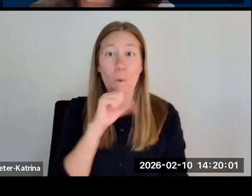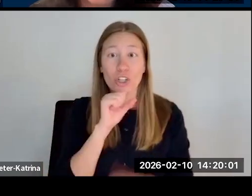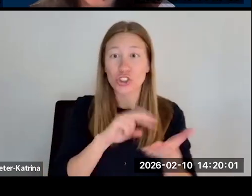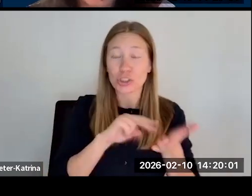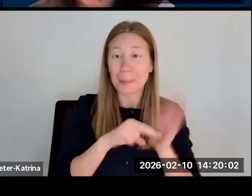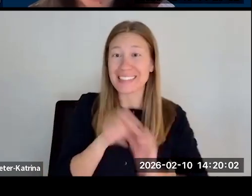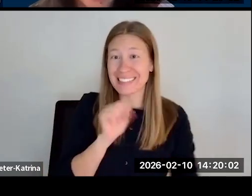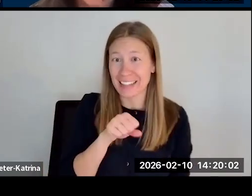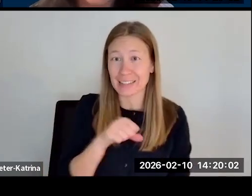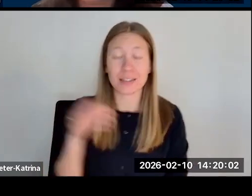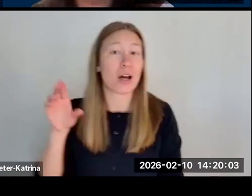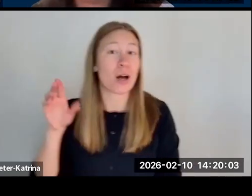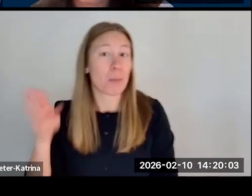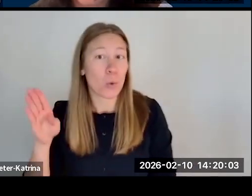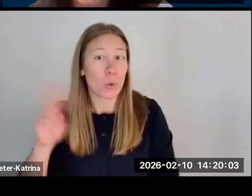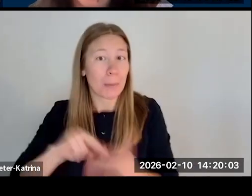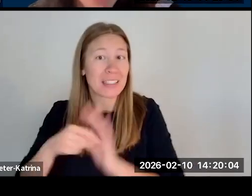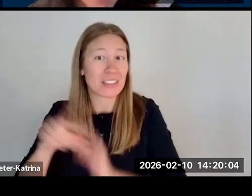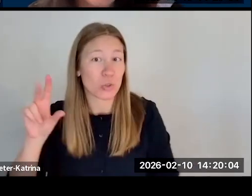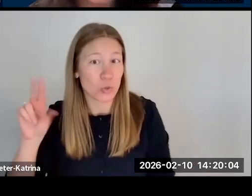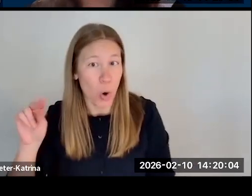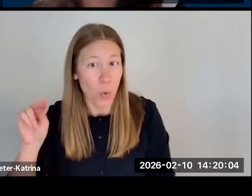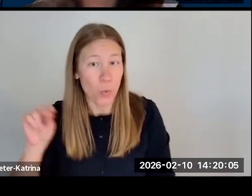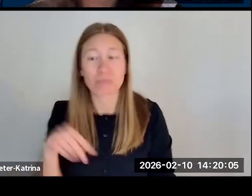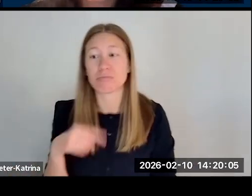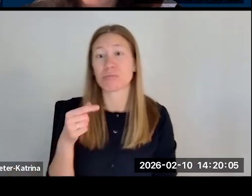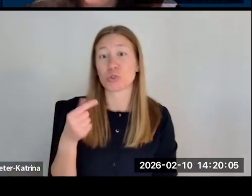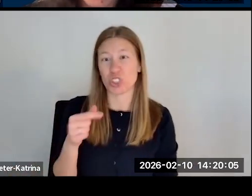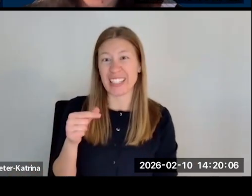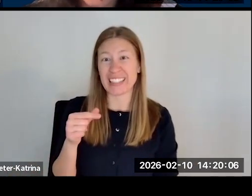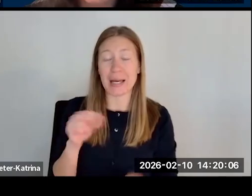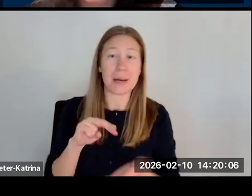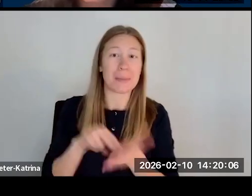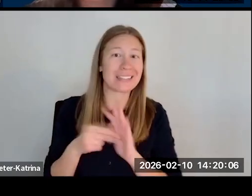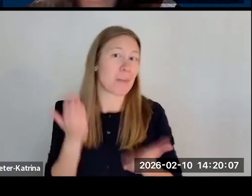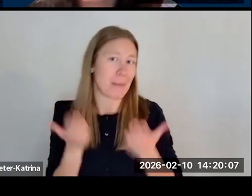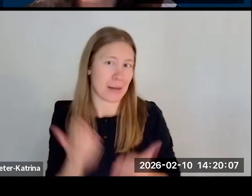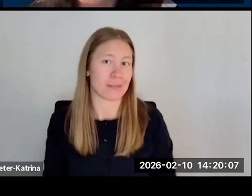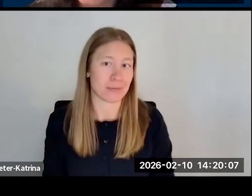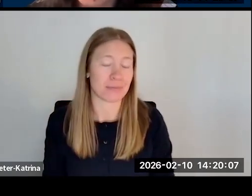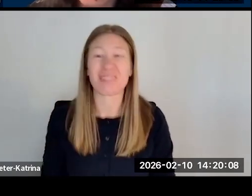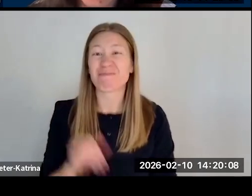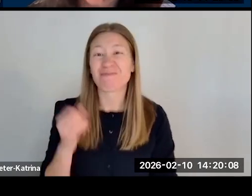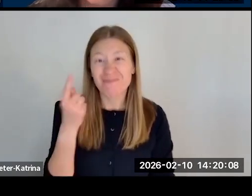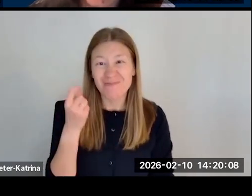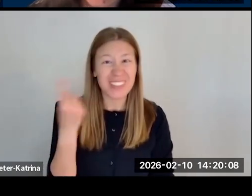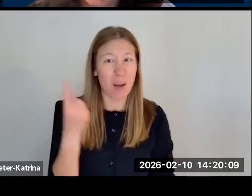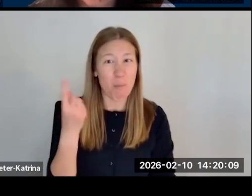blue is no, and green is maybe. But if someone is colorblind or can't distinguish between green